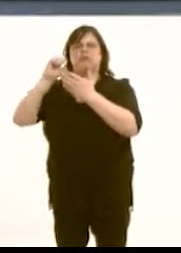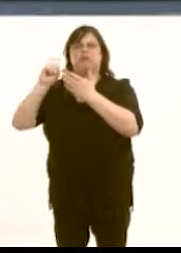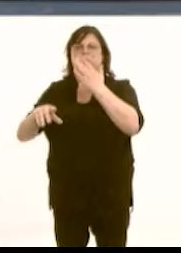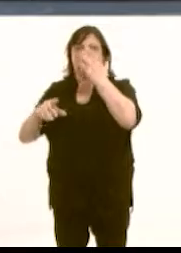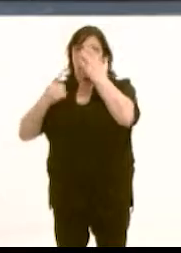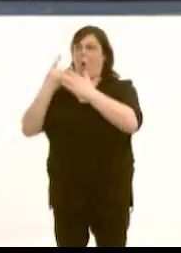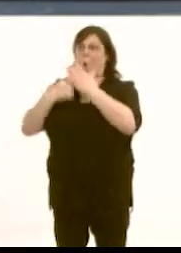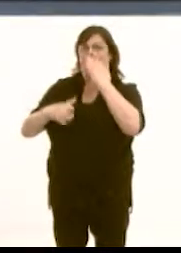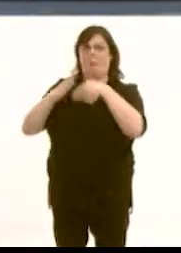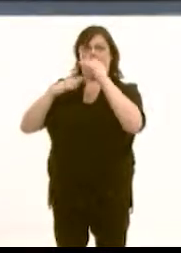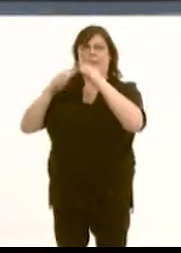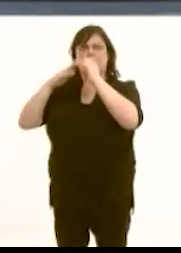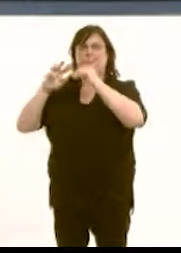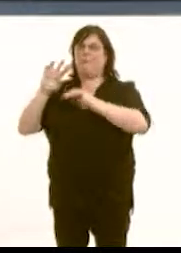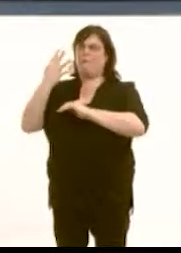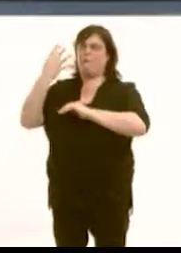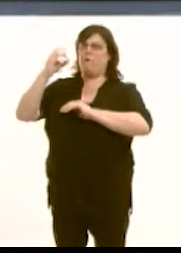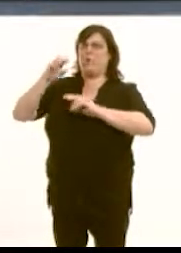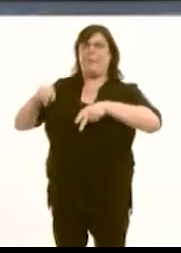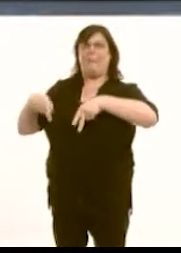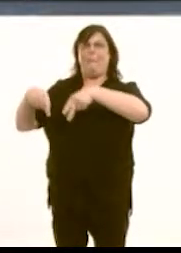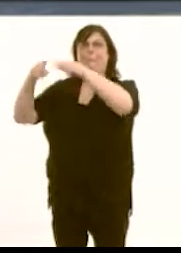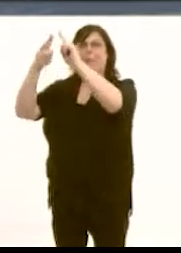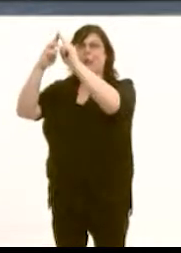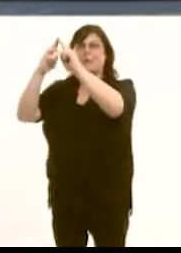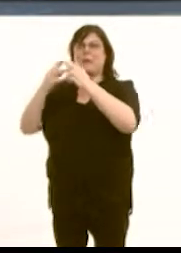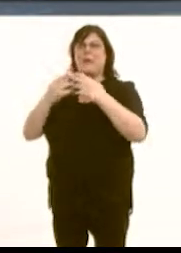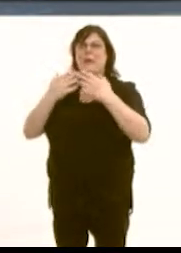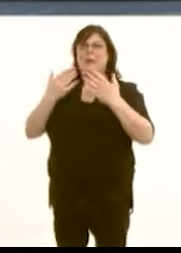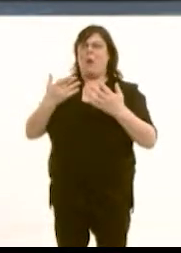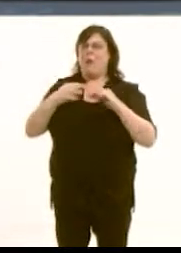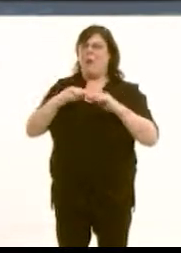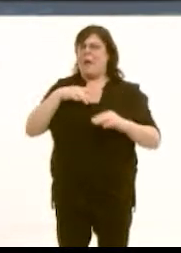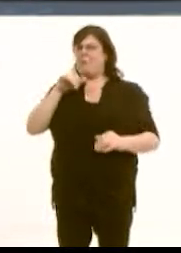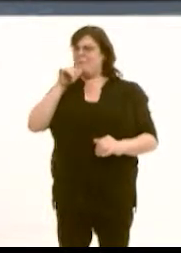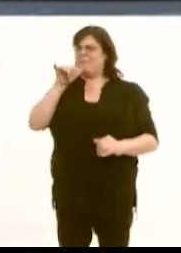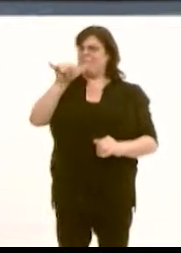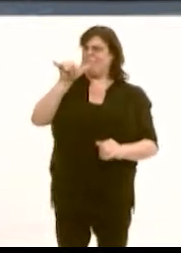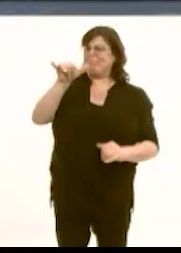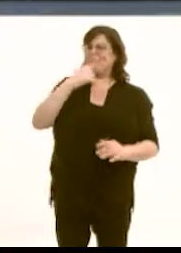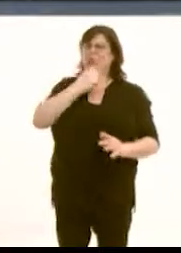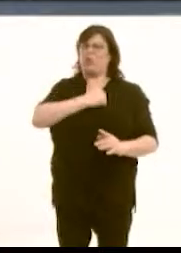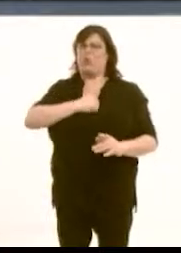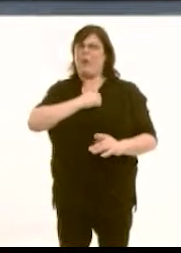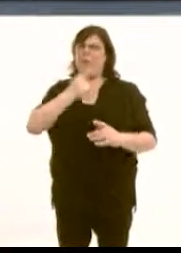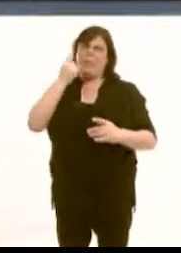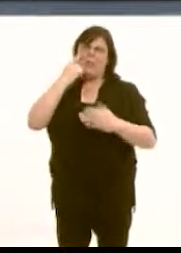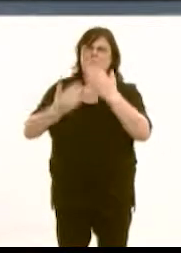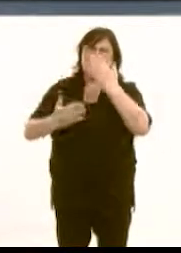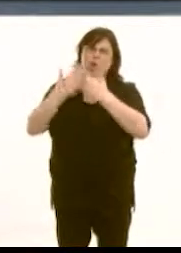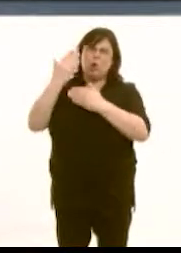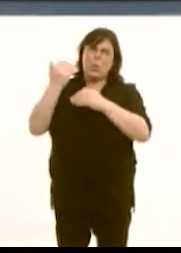Having dealt with them, and indeed the mobile companies, forgive me if Iím a little bit cynical as to whether this agreement will actually make a difference to my constituents